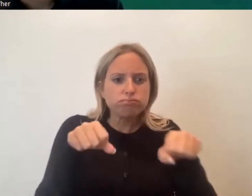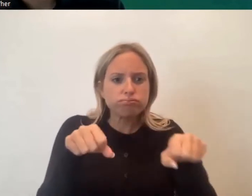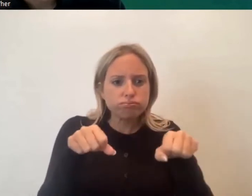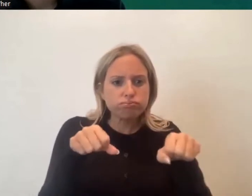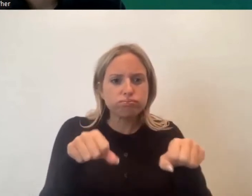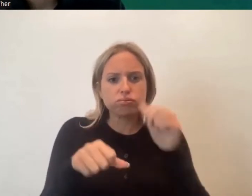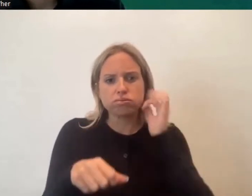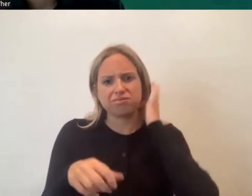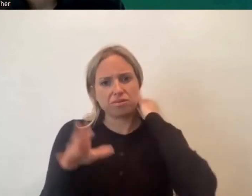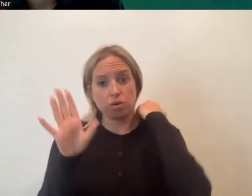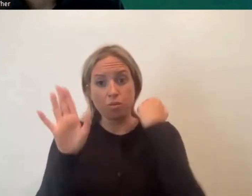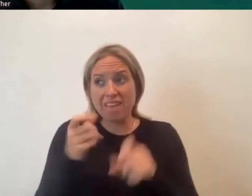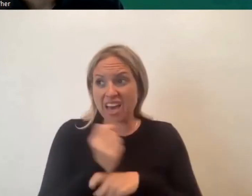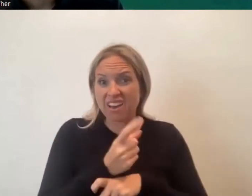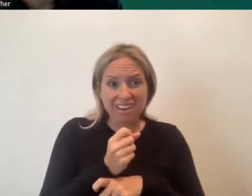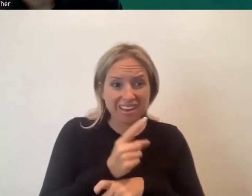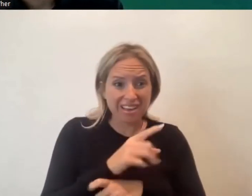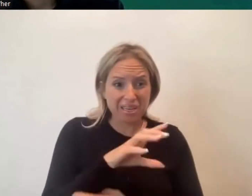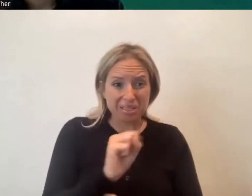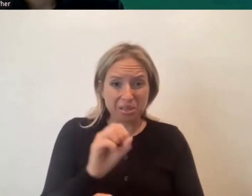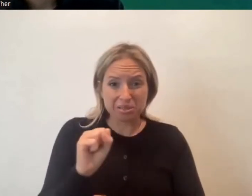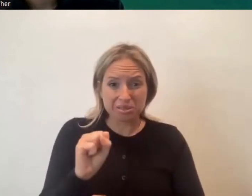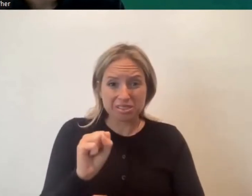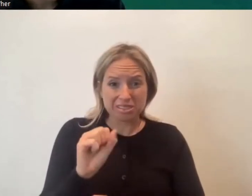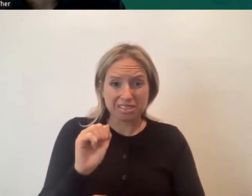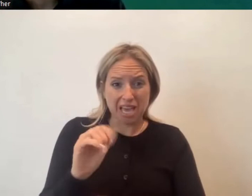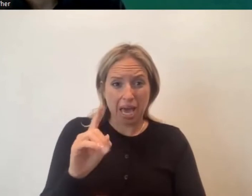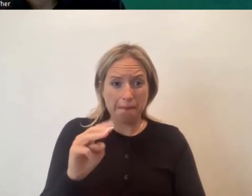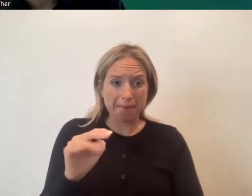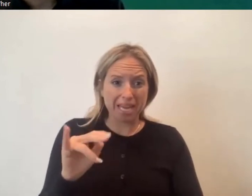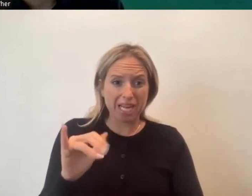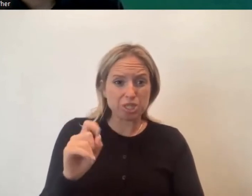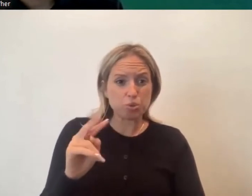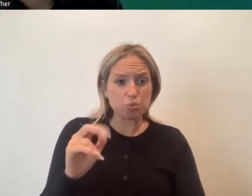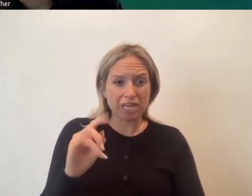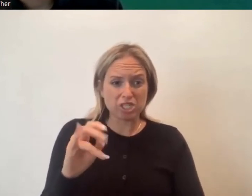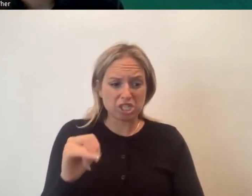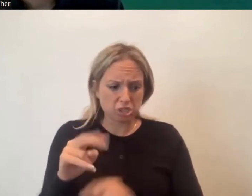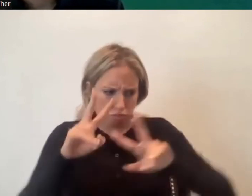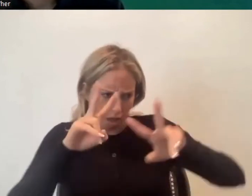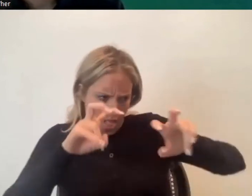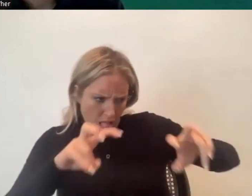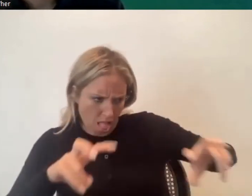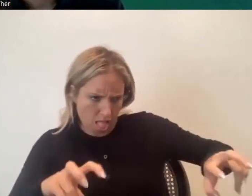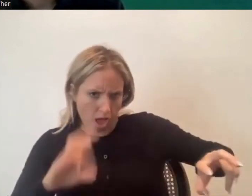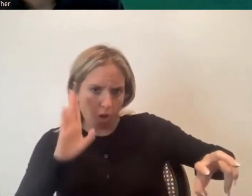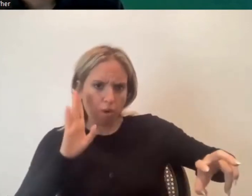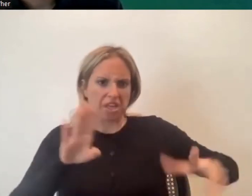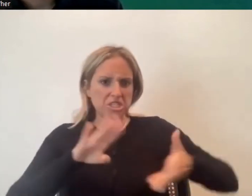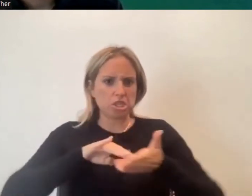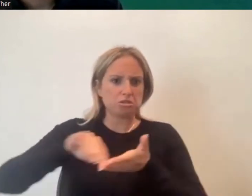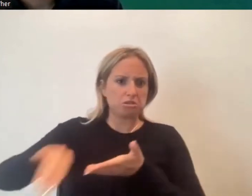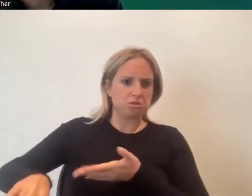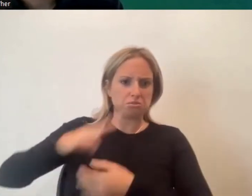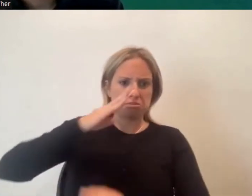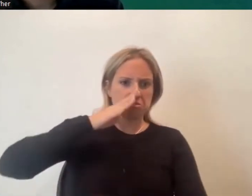Would that trigger the Social Security Administration to look into me or will they just let that slide?